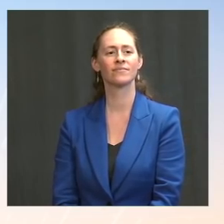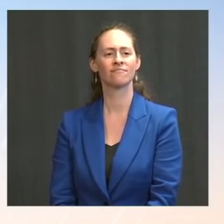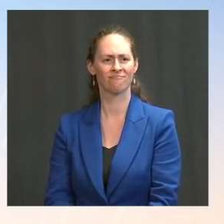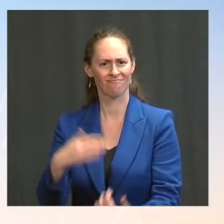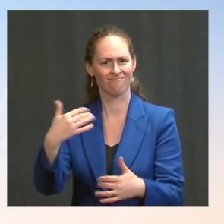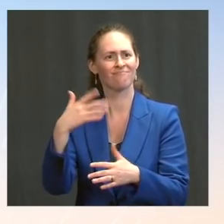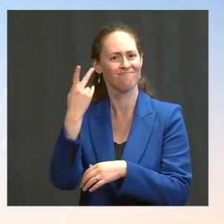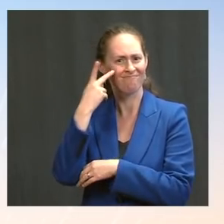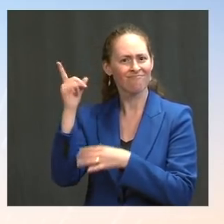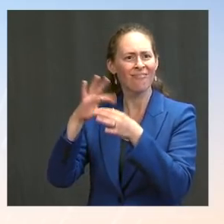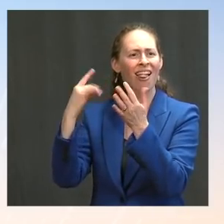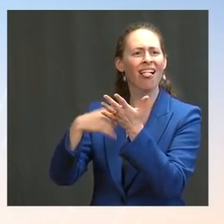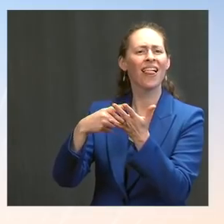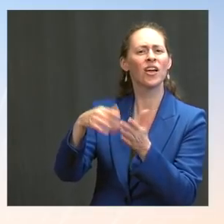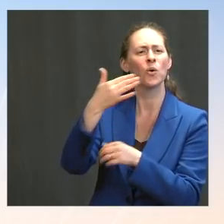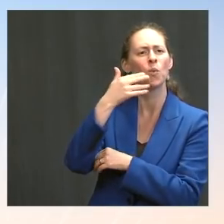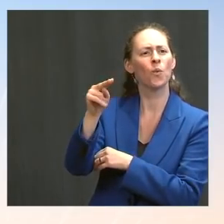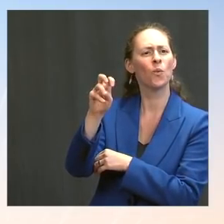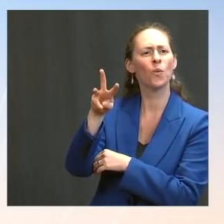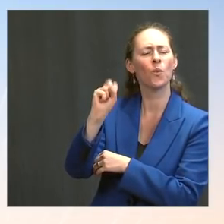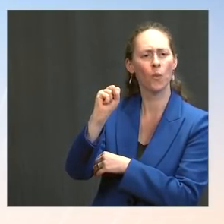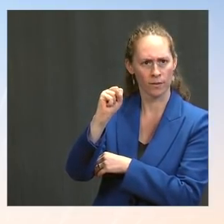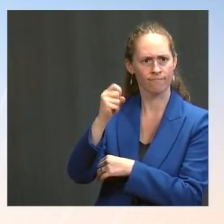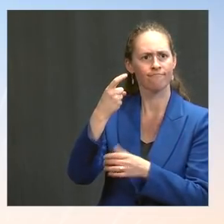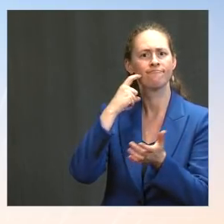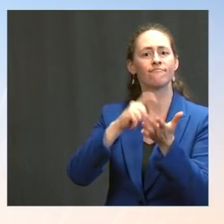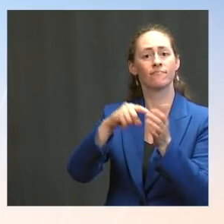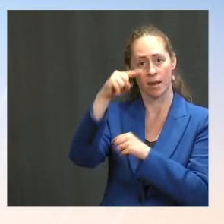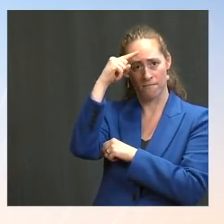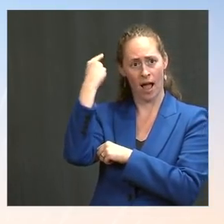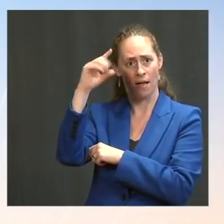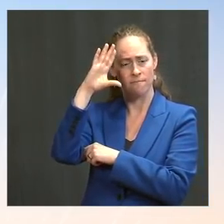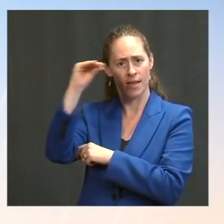Unemployment for Black men is about 10 percent -- almost double what it is for white men.